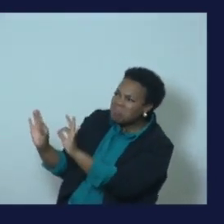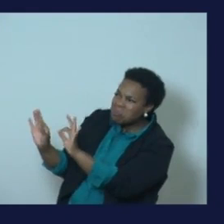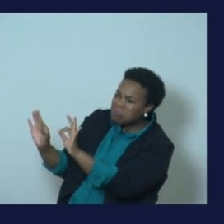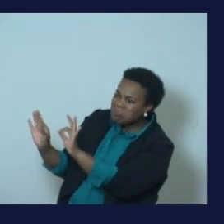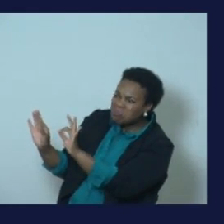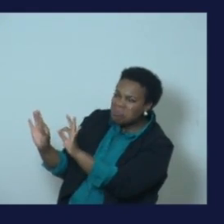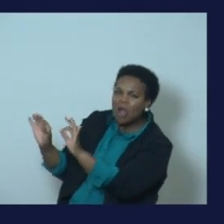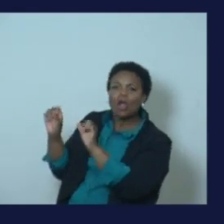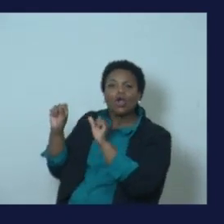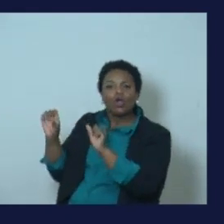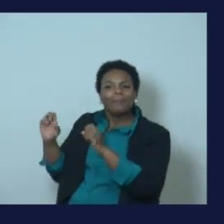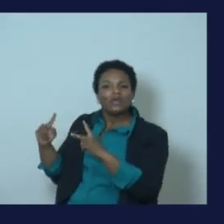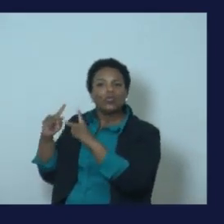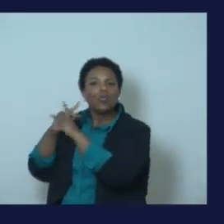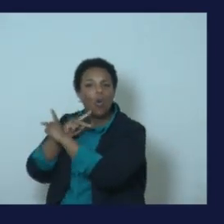OKAY, THAT THAT NUMBER SEEMED.